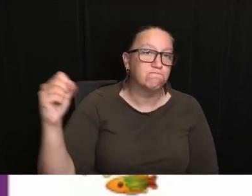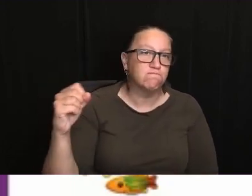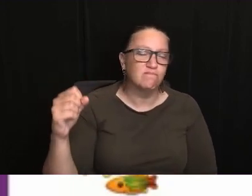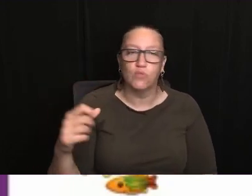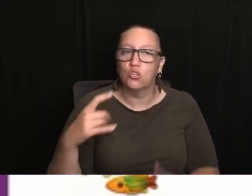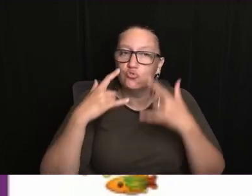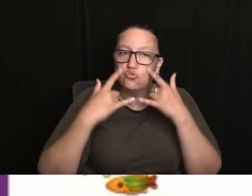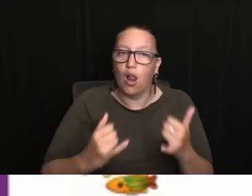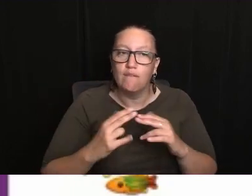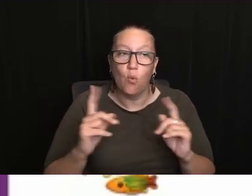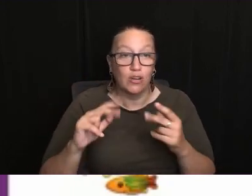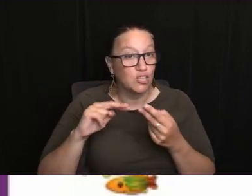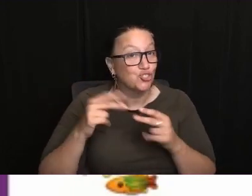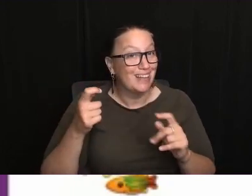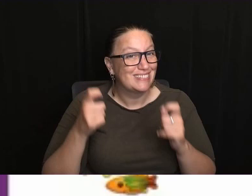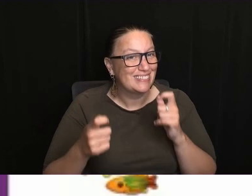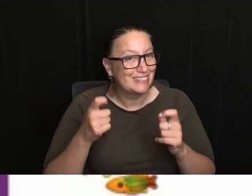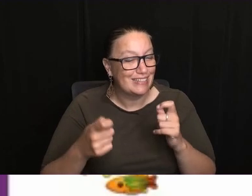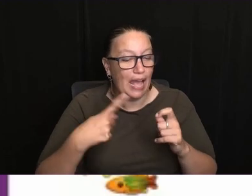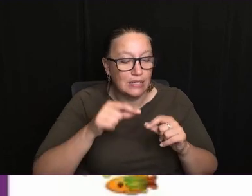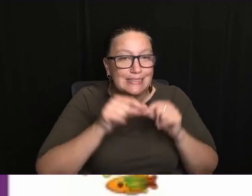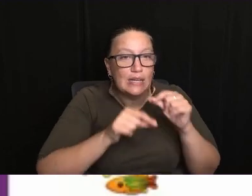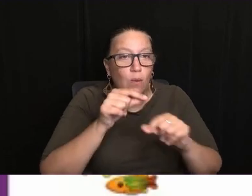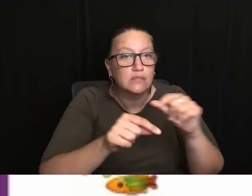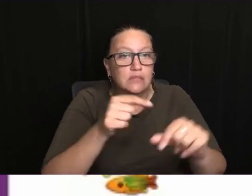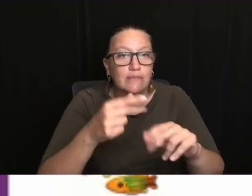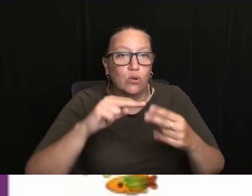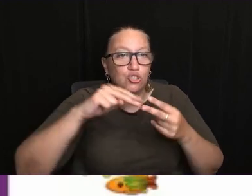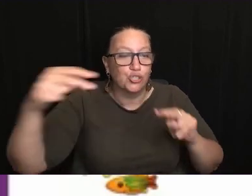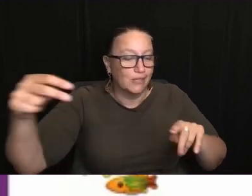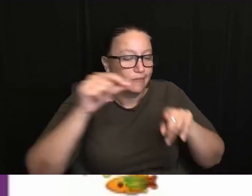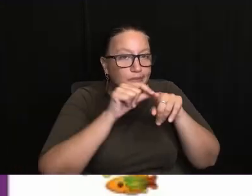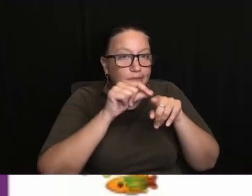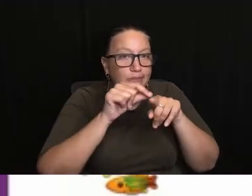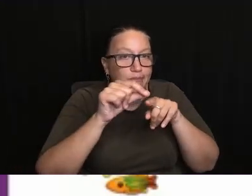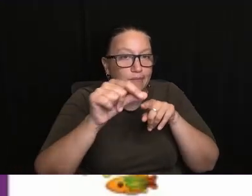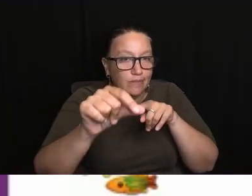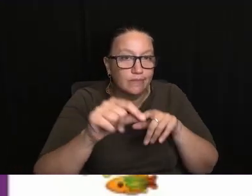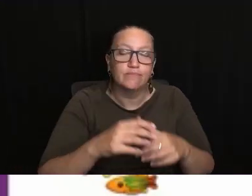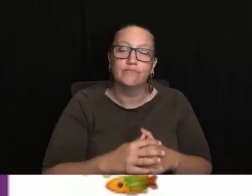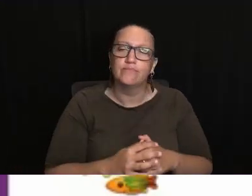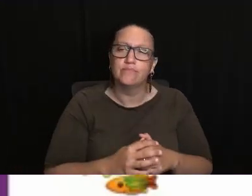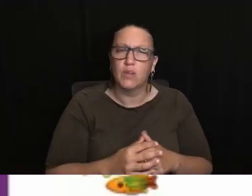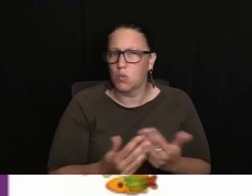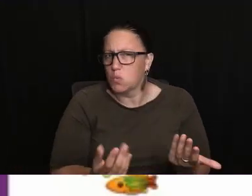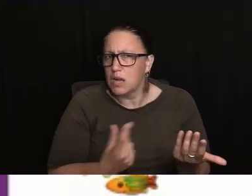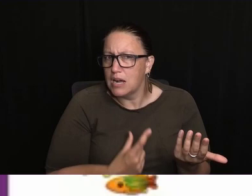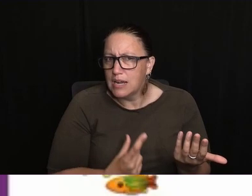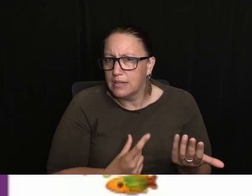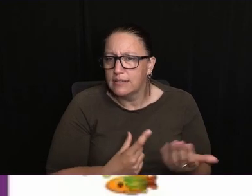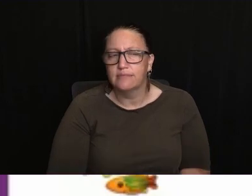genetic testing and sequencing and the main idea of this was to be able to um